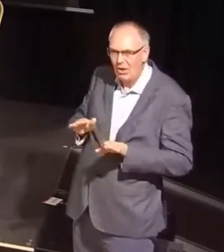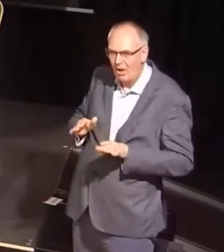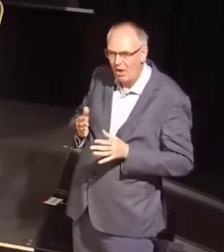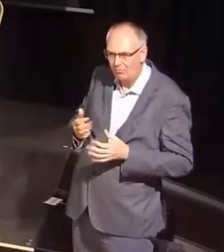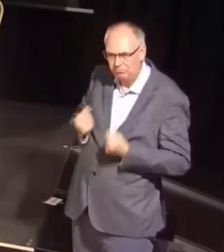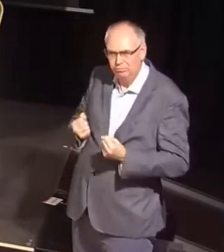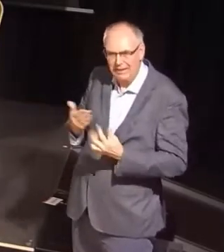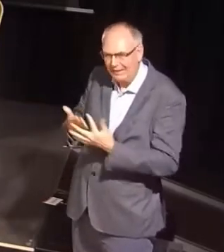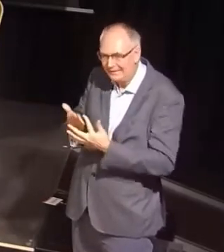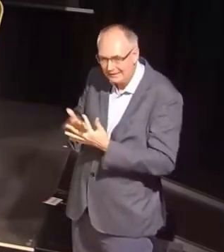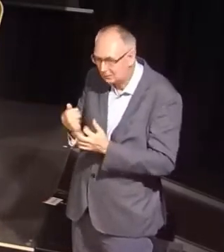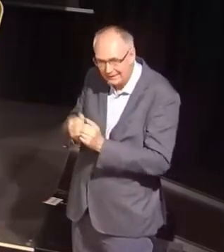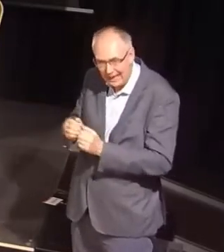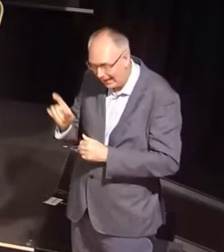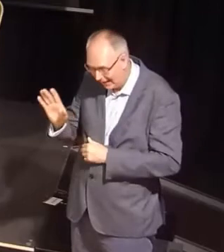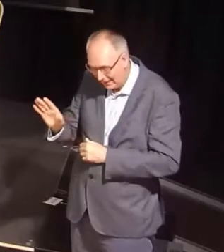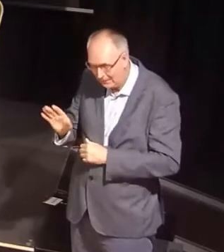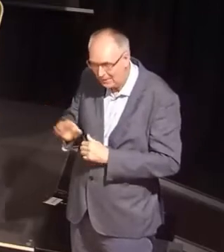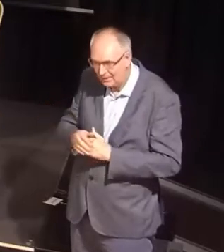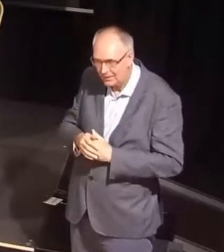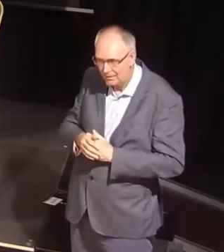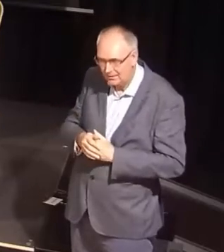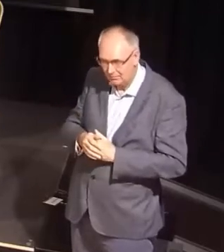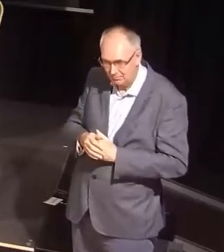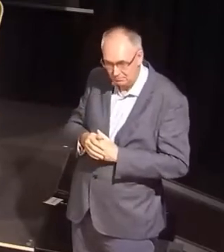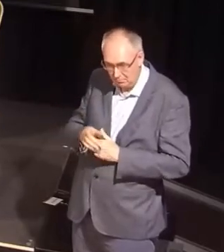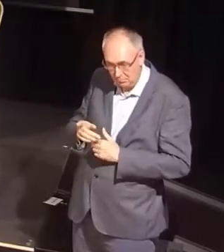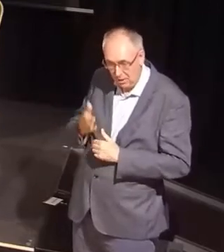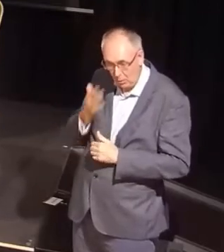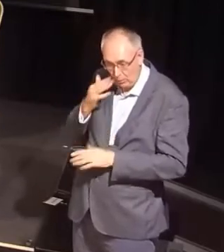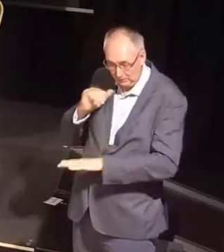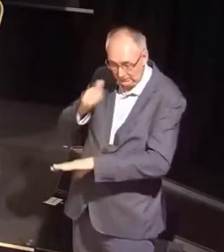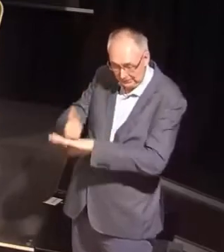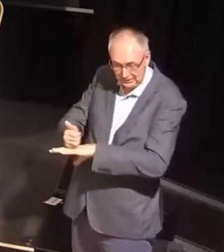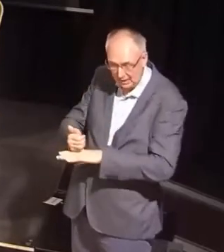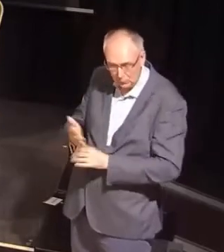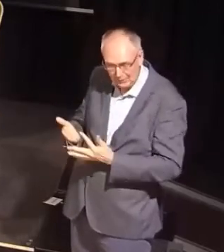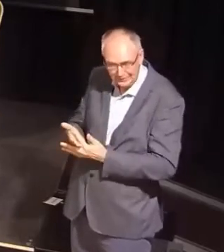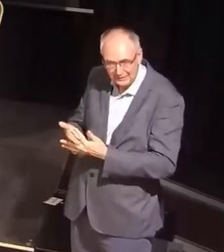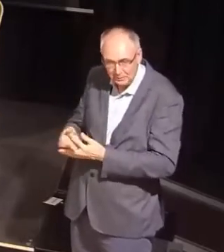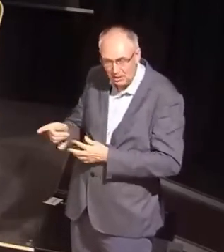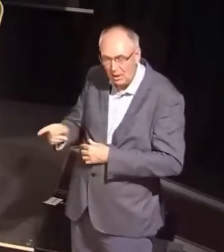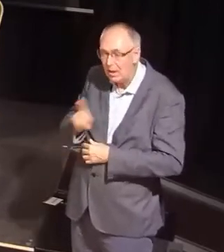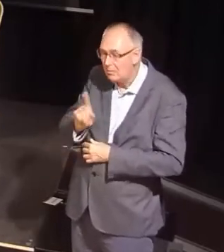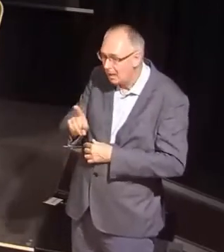And that's pretty much how it came when it came out. But very quickly, the developers added new functions.